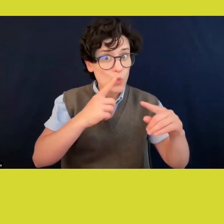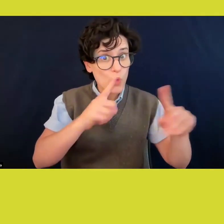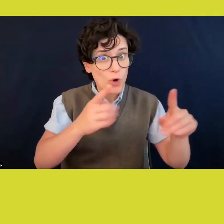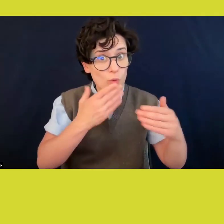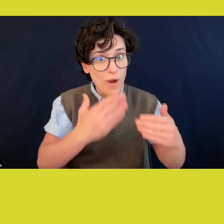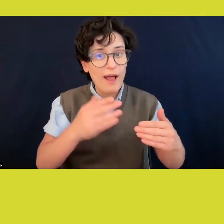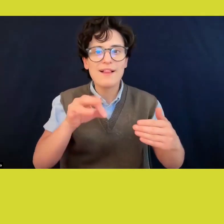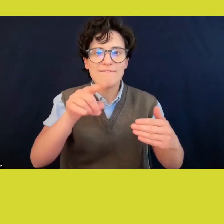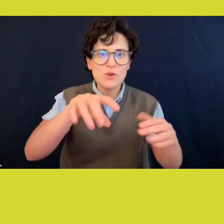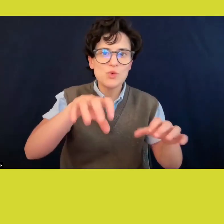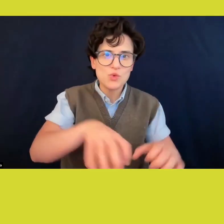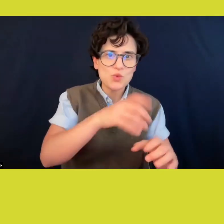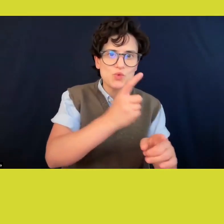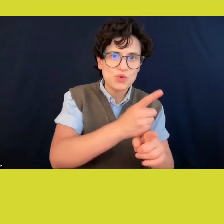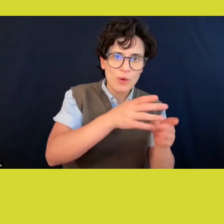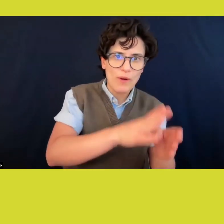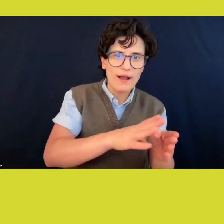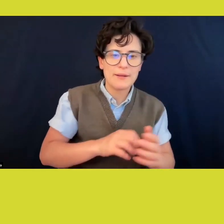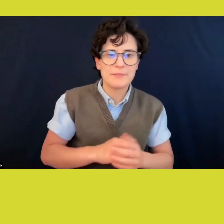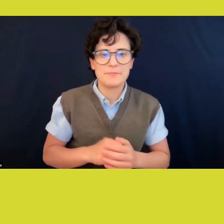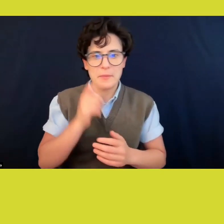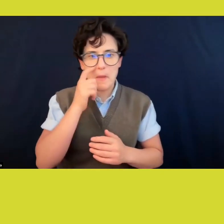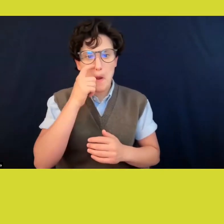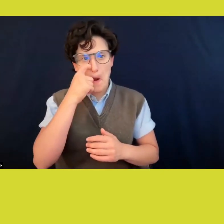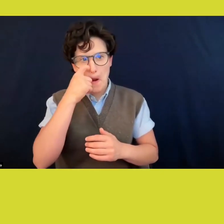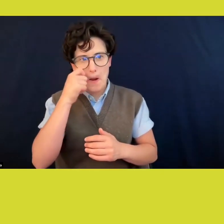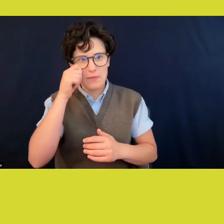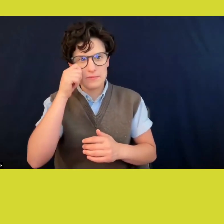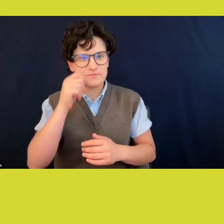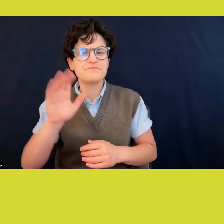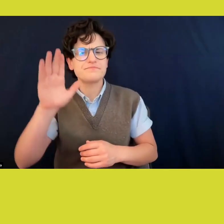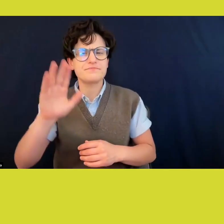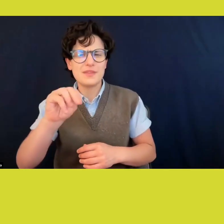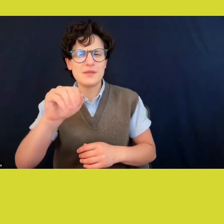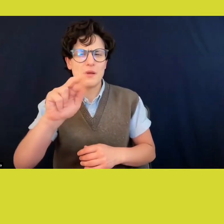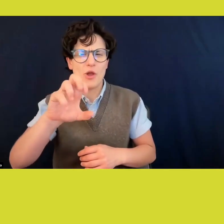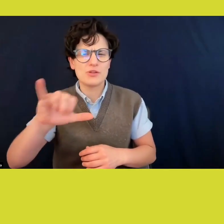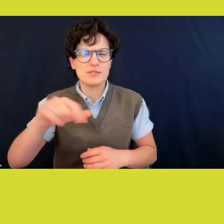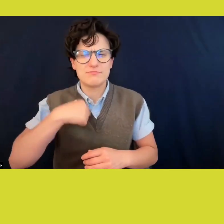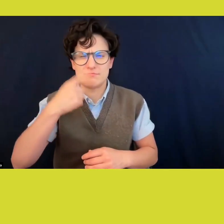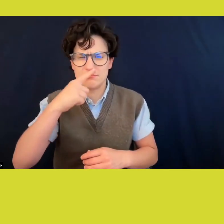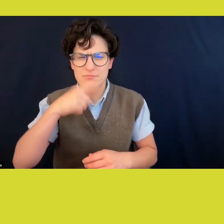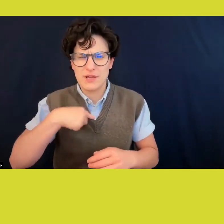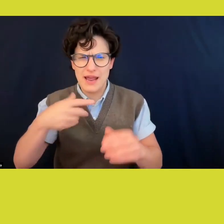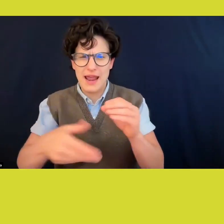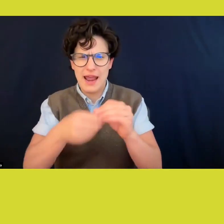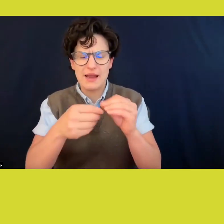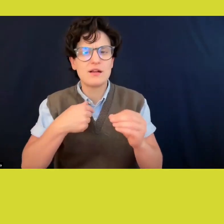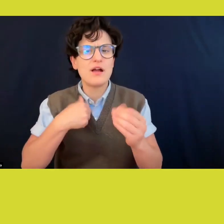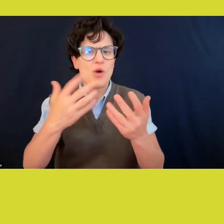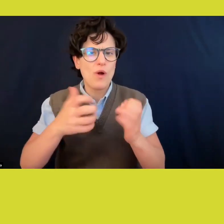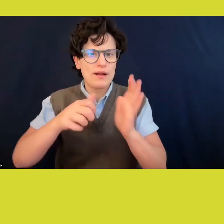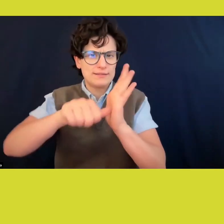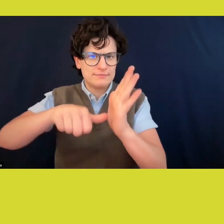Can I add something, Jennifer, to that real quickly? I just want to lift up something that Sam said, which